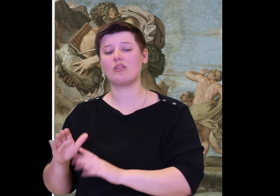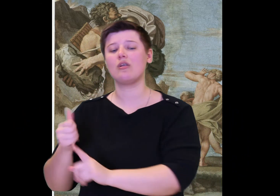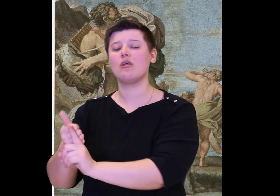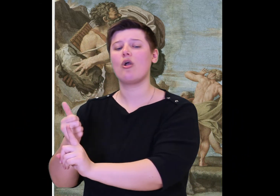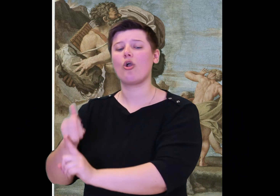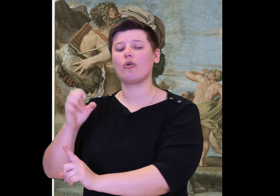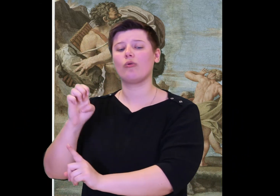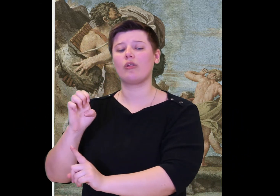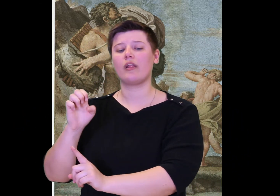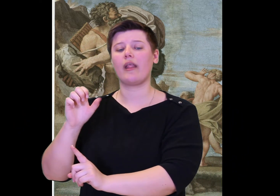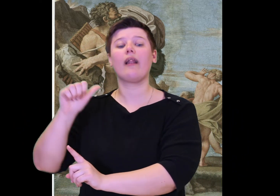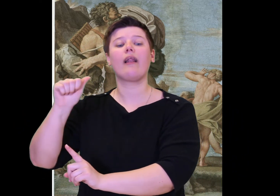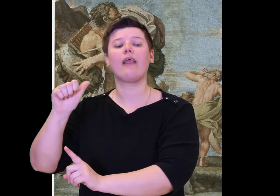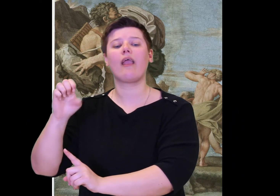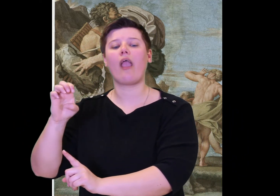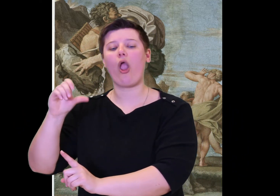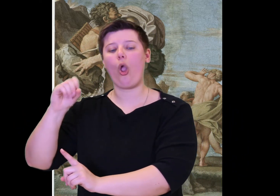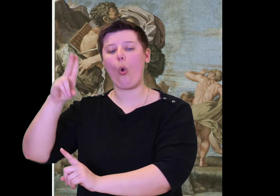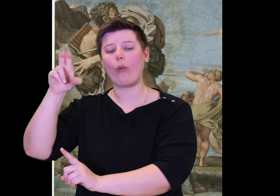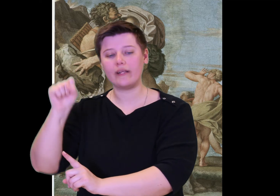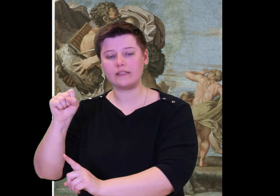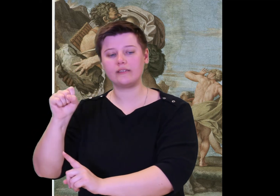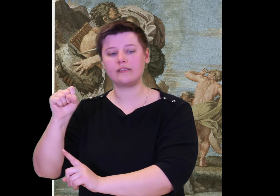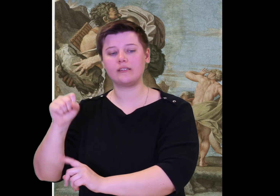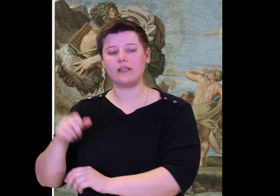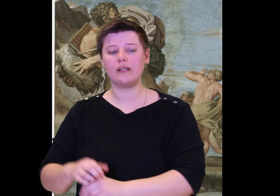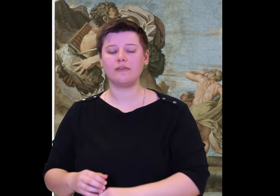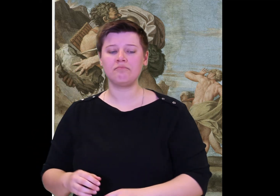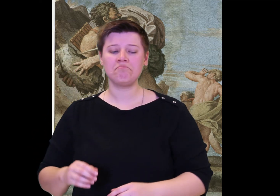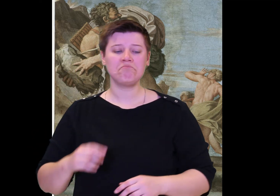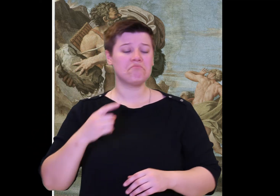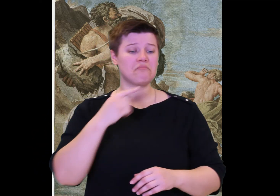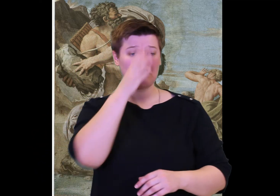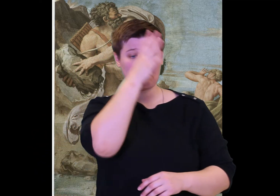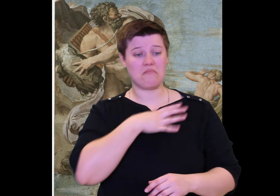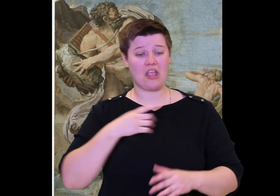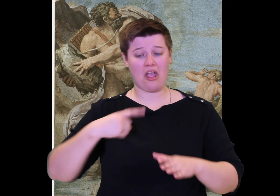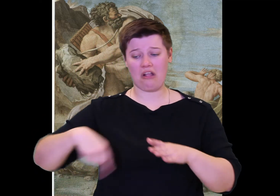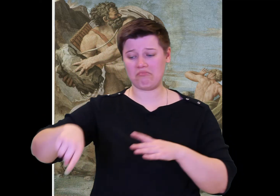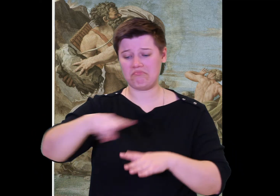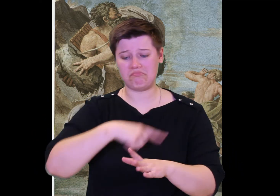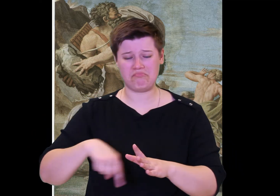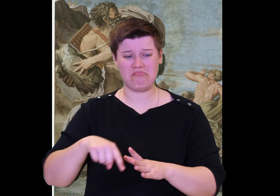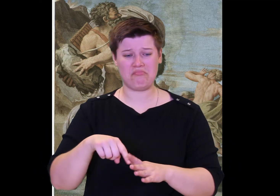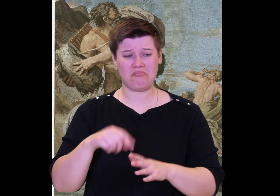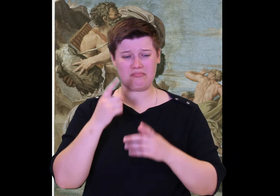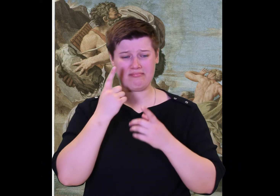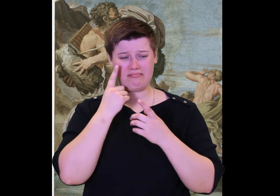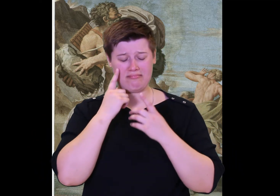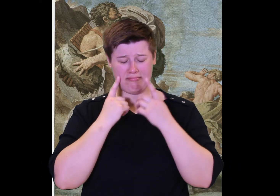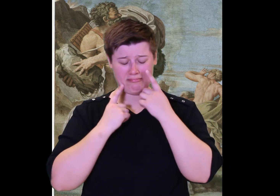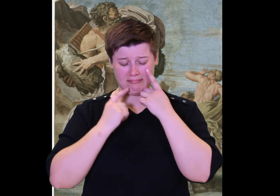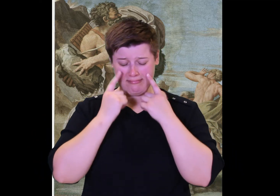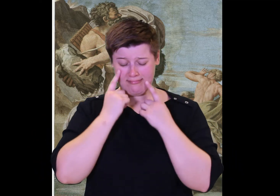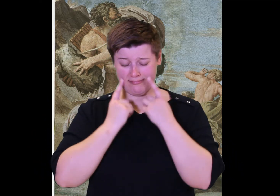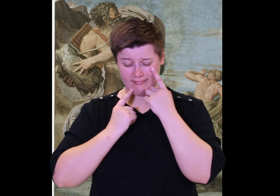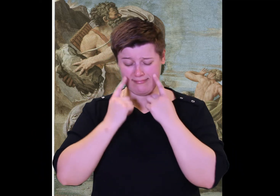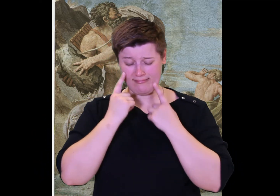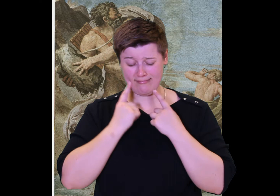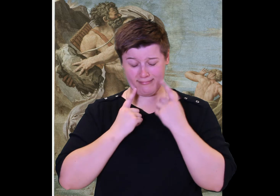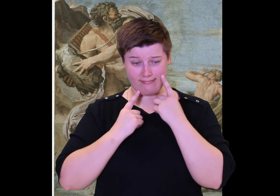I endured it, covered my face, and lay on deck. A blast of storm winds pushed the